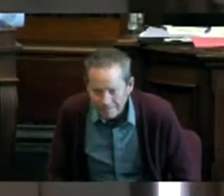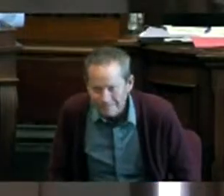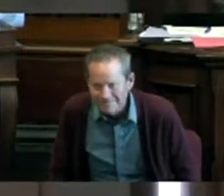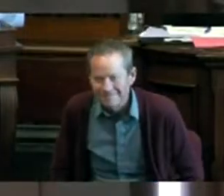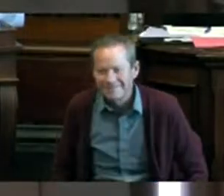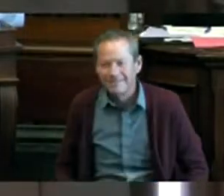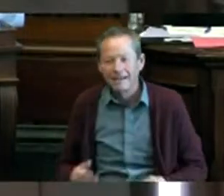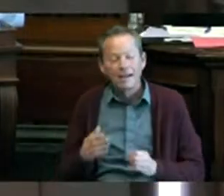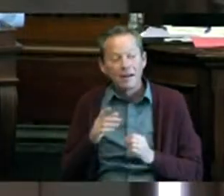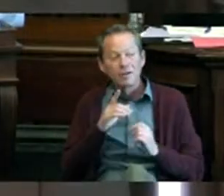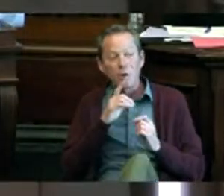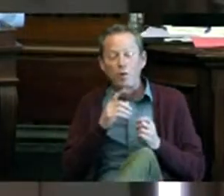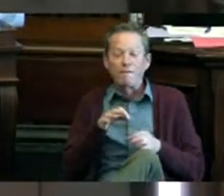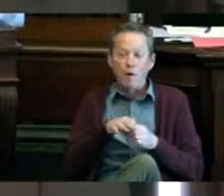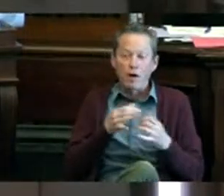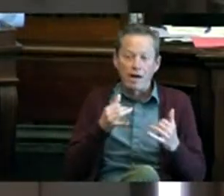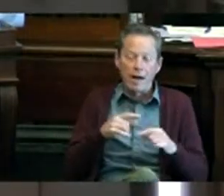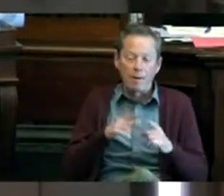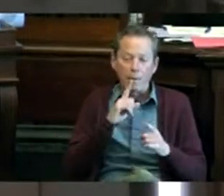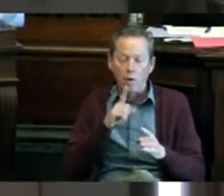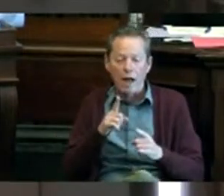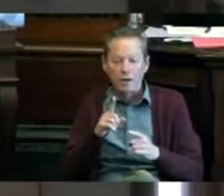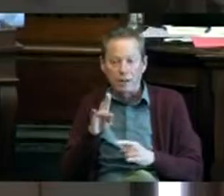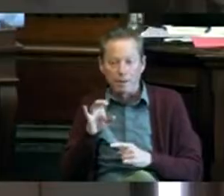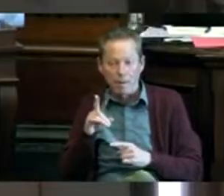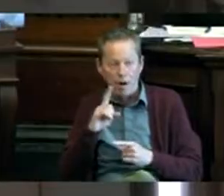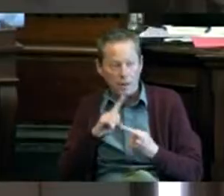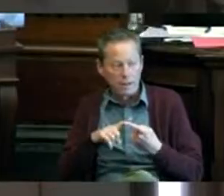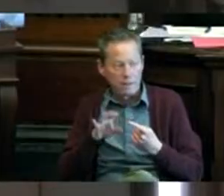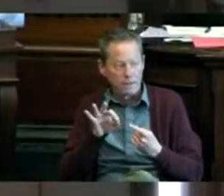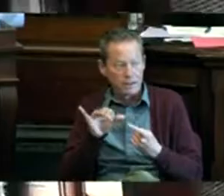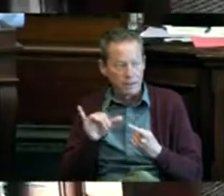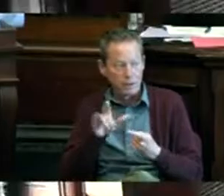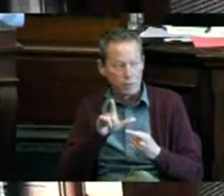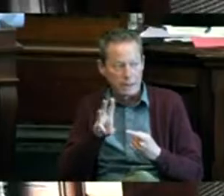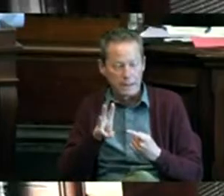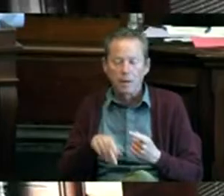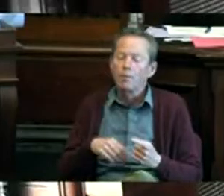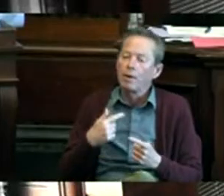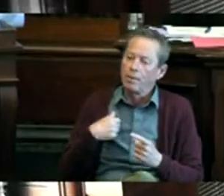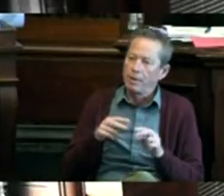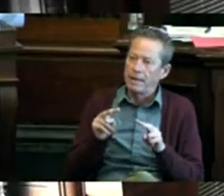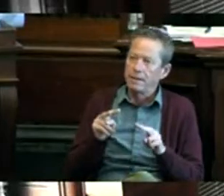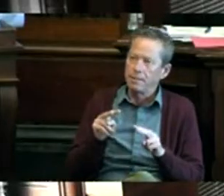essence of the legislation. So we vote on it now, but you